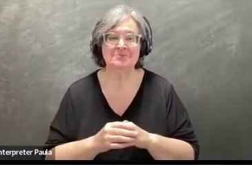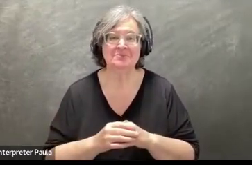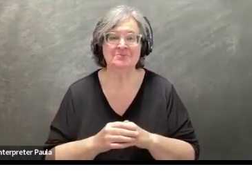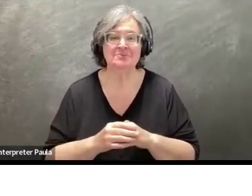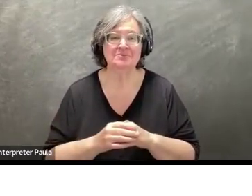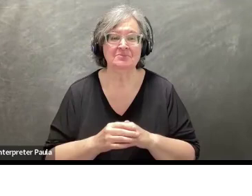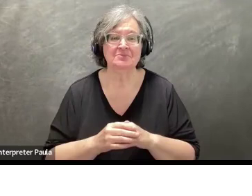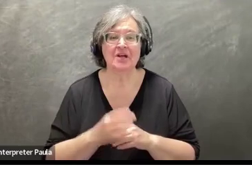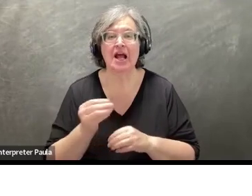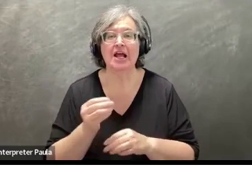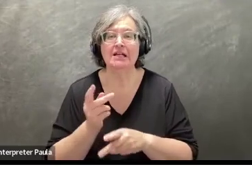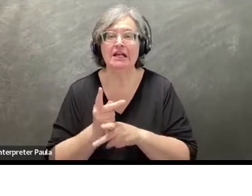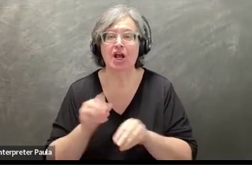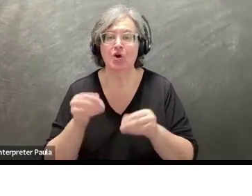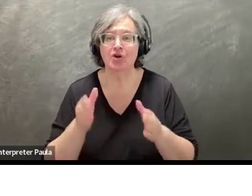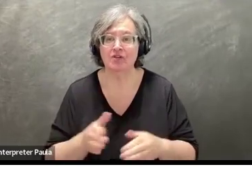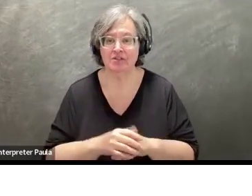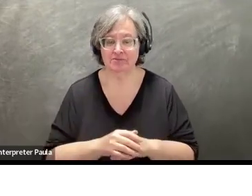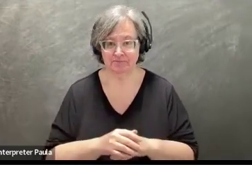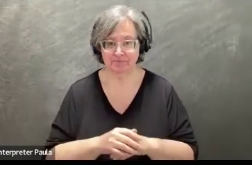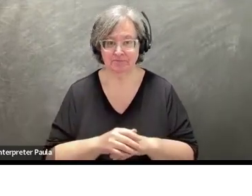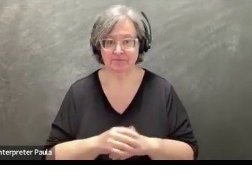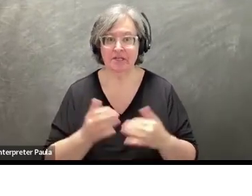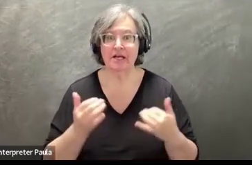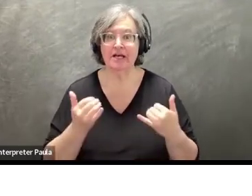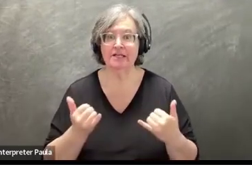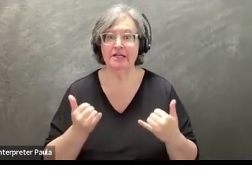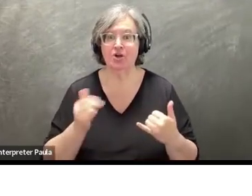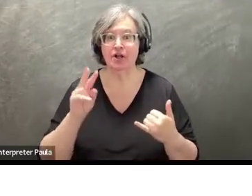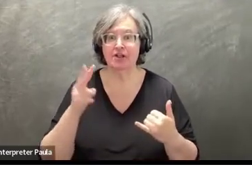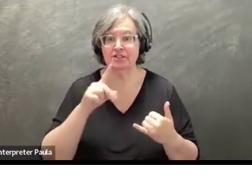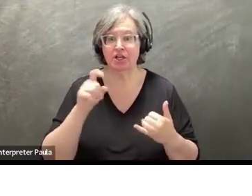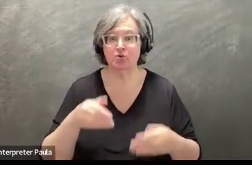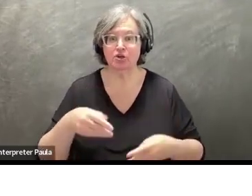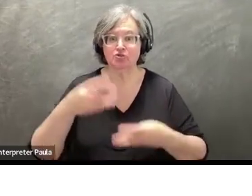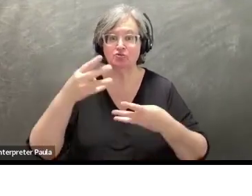caregivers. The second question, if you scroll down, asks, What